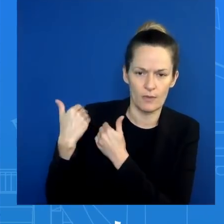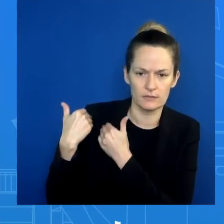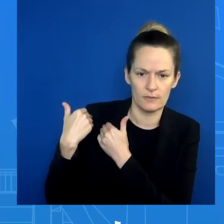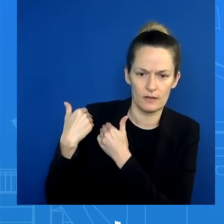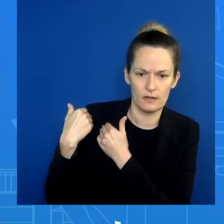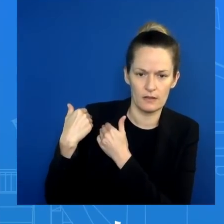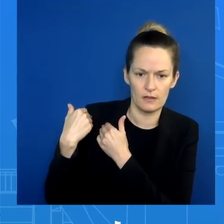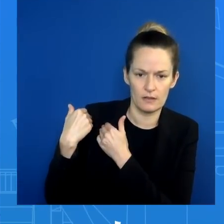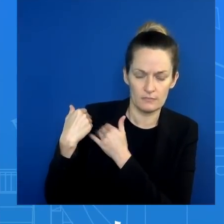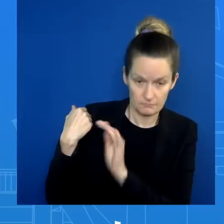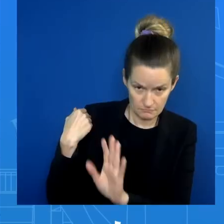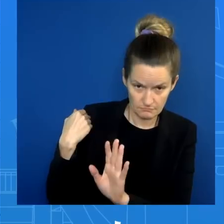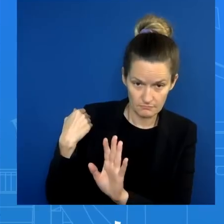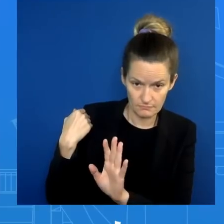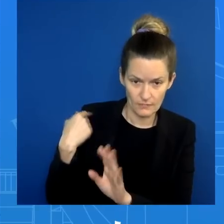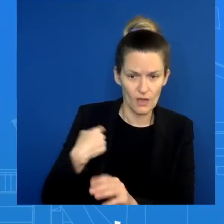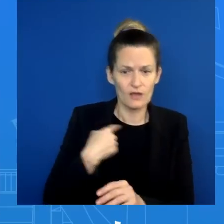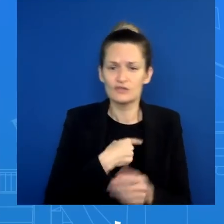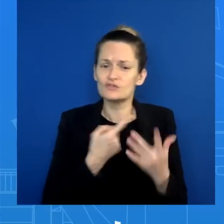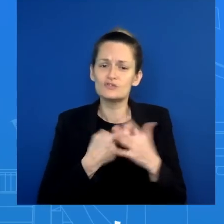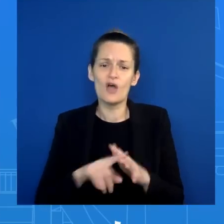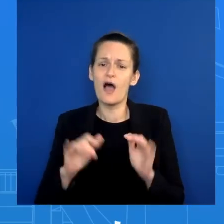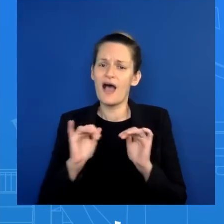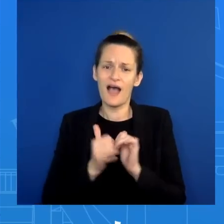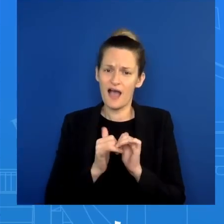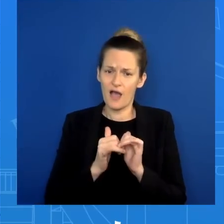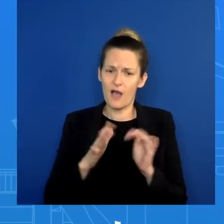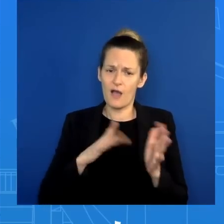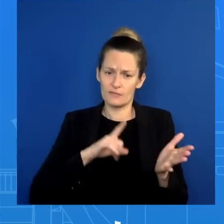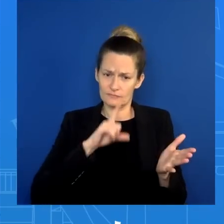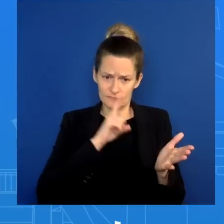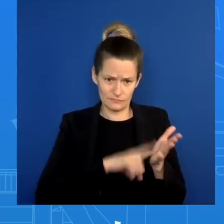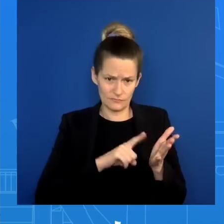250 billion in the first year, 1.7 trillion reduction